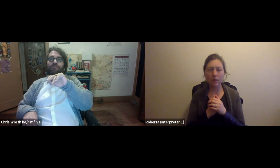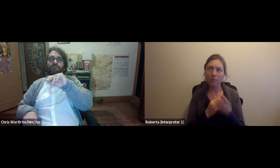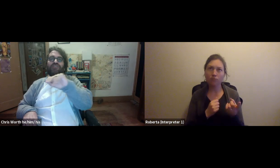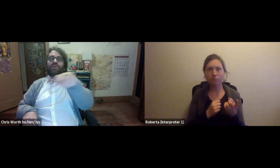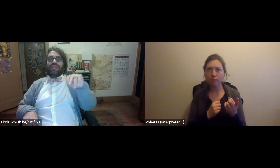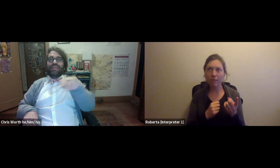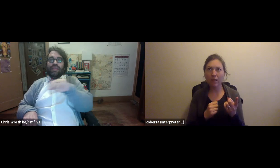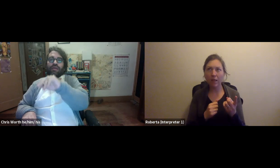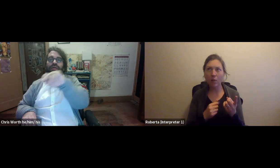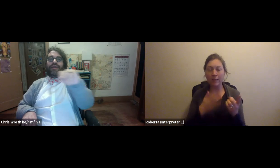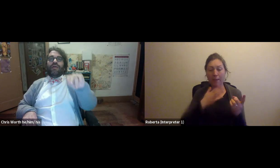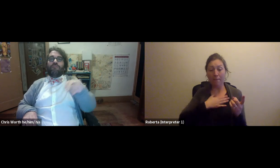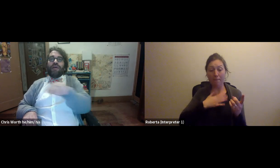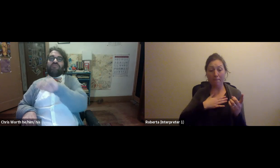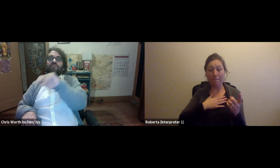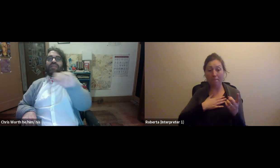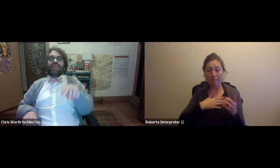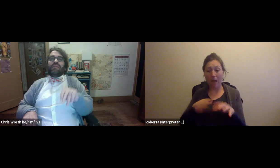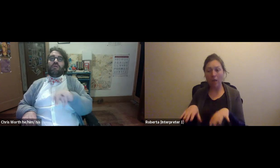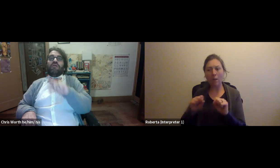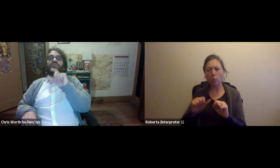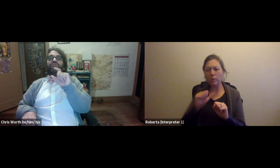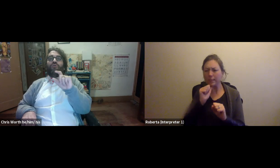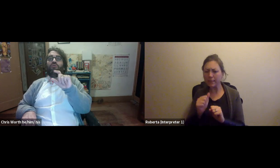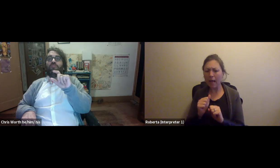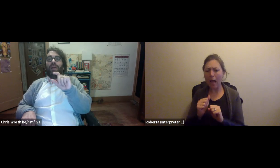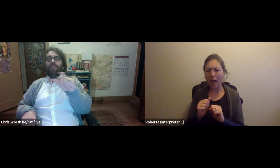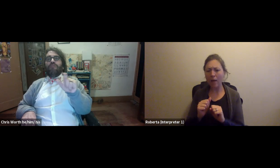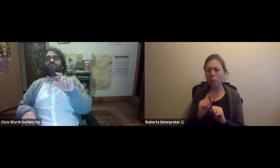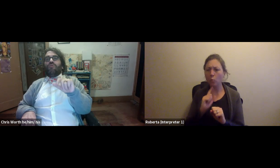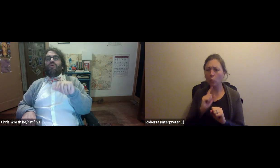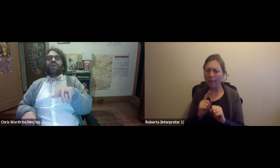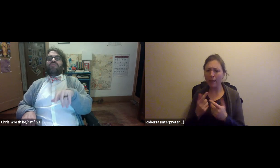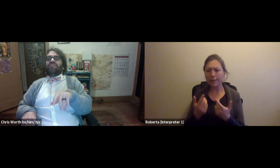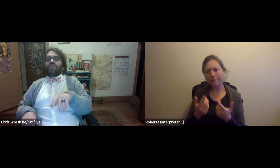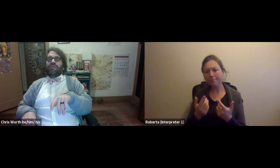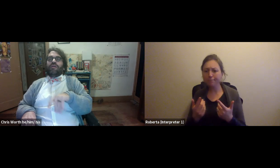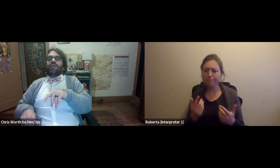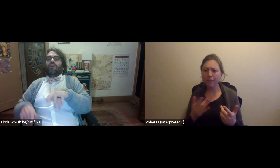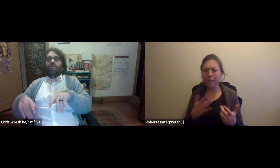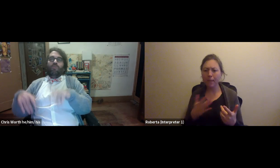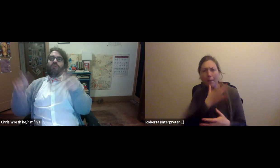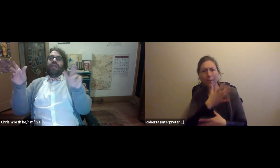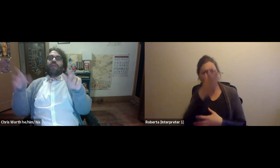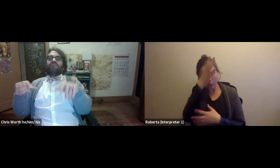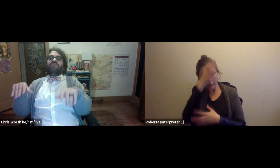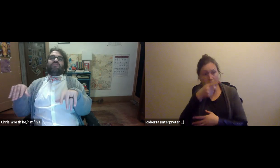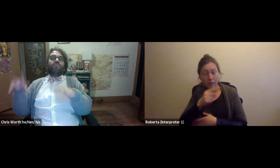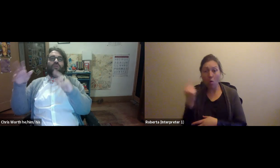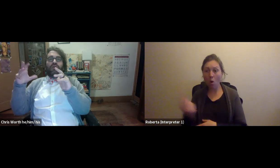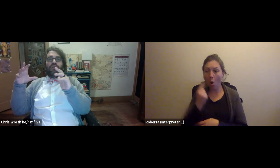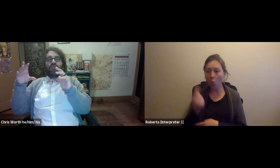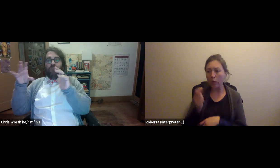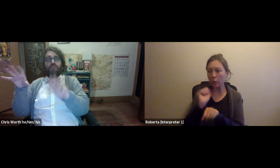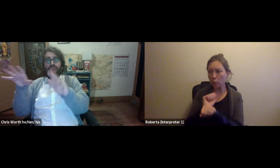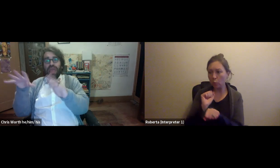regimented. Regimented, so my parents were always working on my physical well-being.